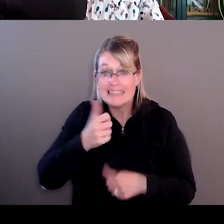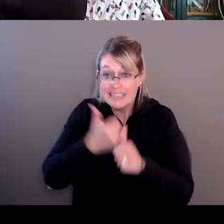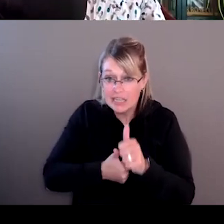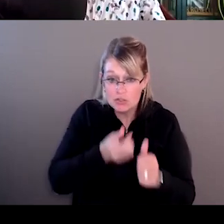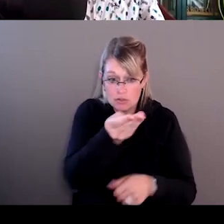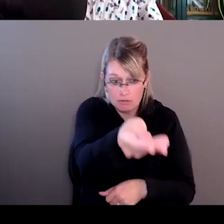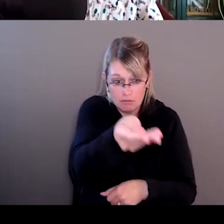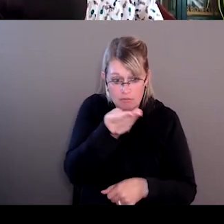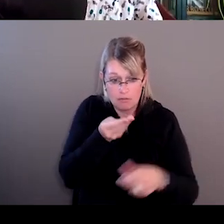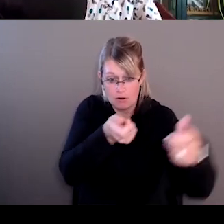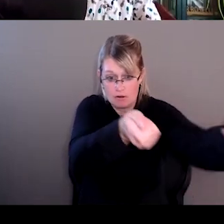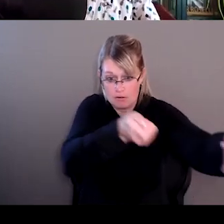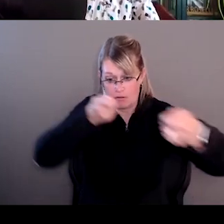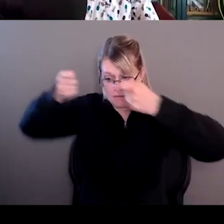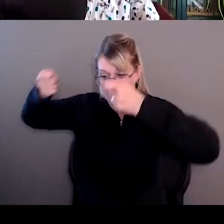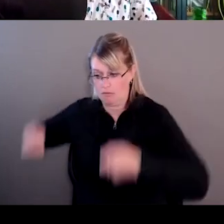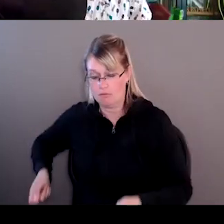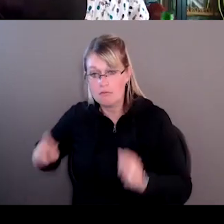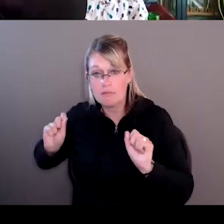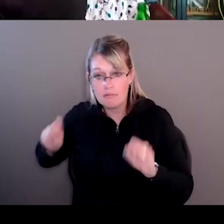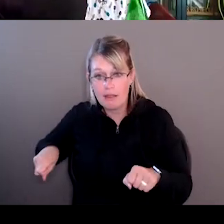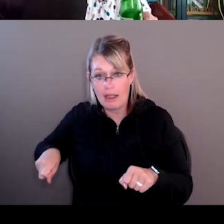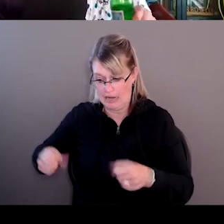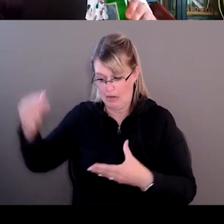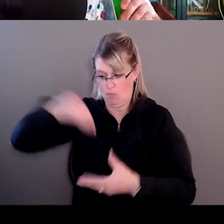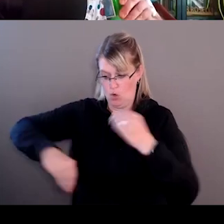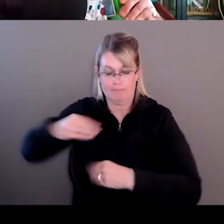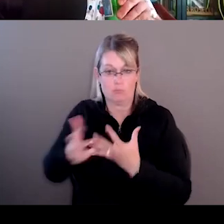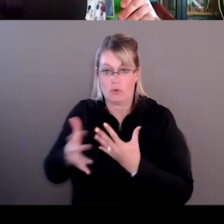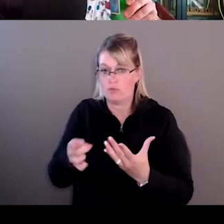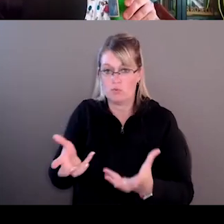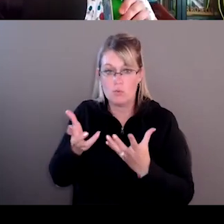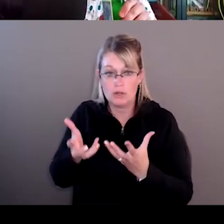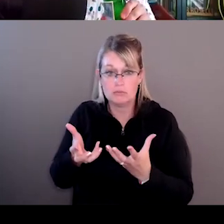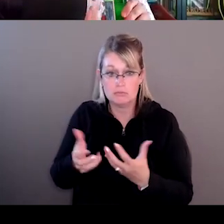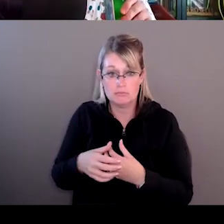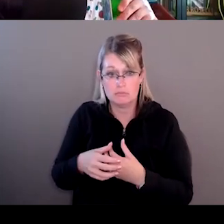out completely from the shelving unit and hold whatever you want, which I would like